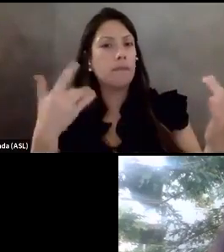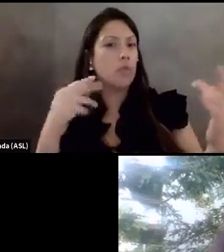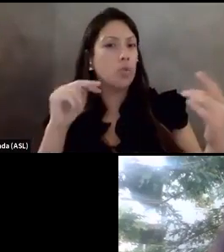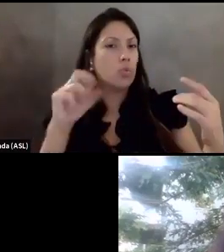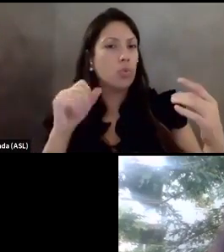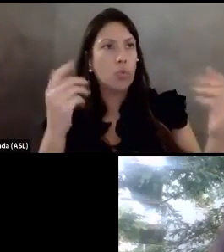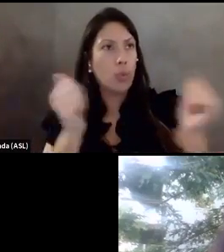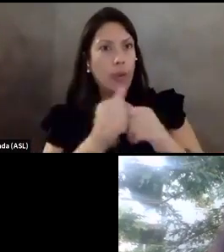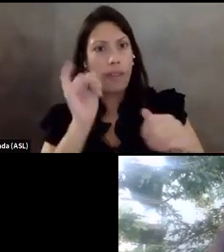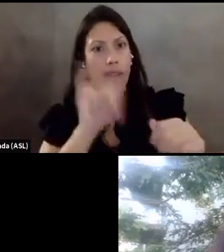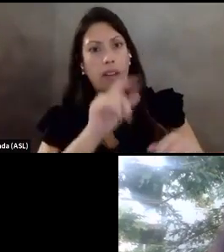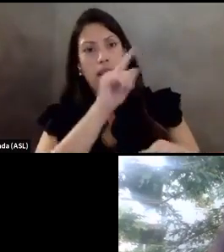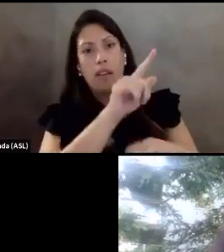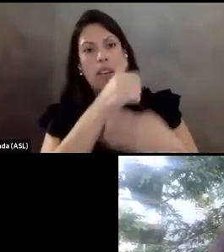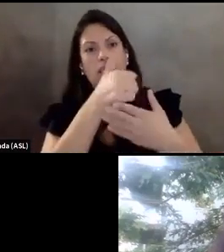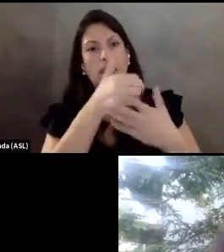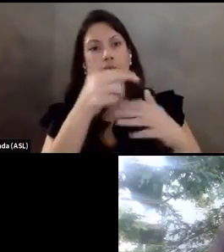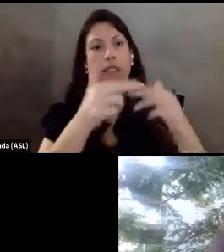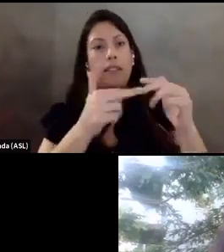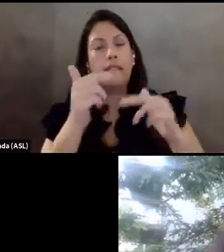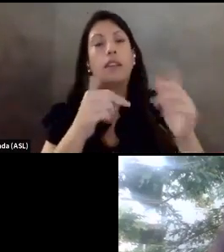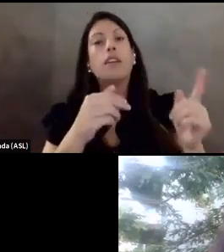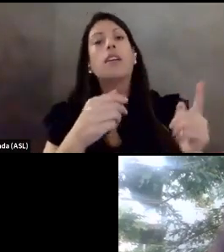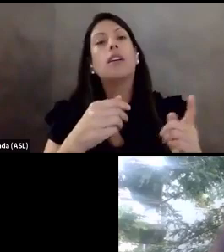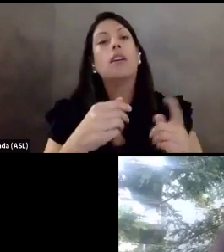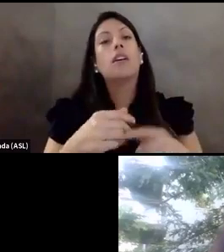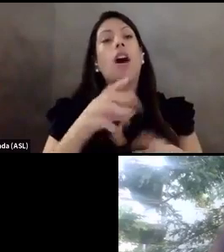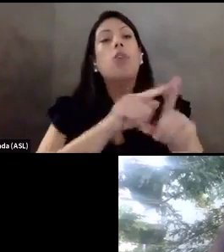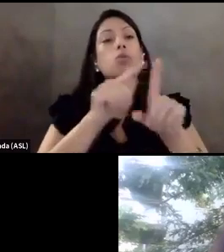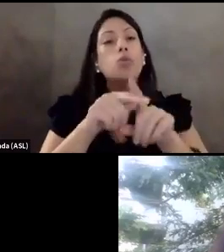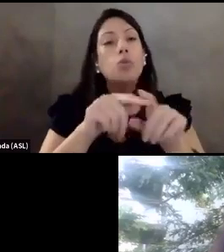And also, if you could just talk a little bit about the status of our residential